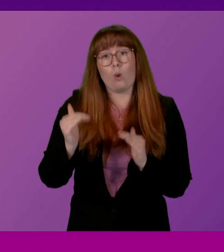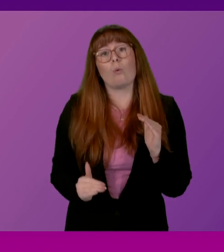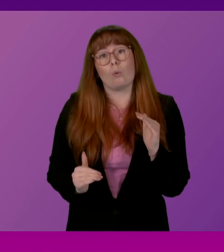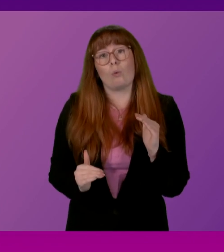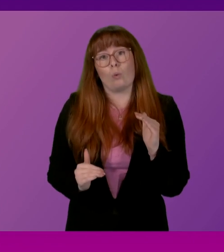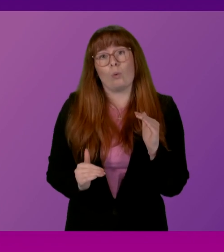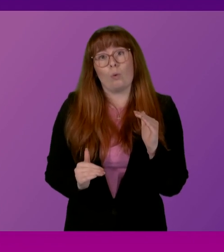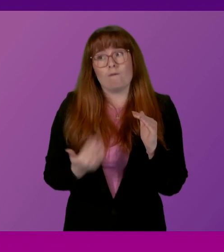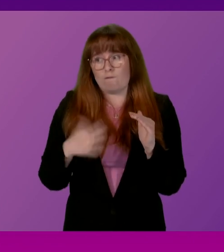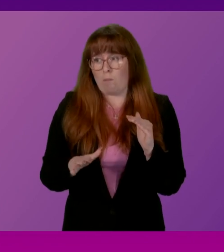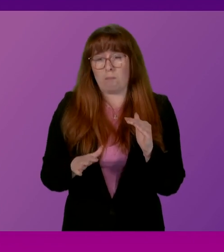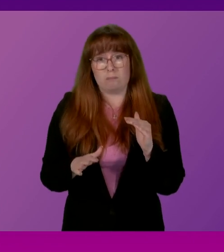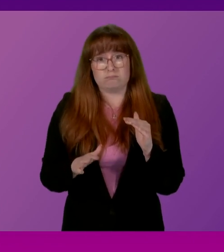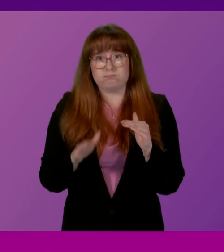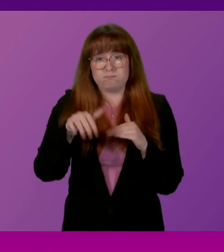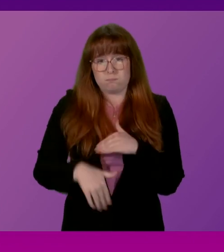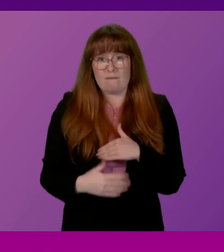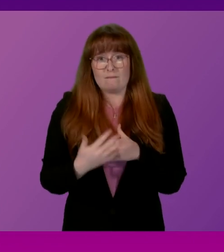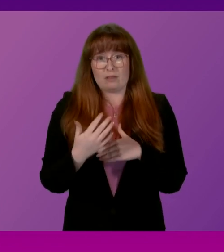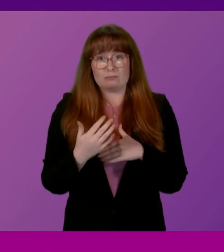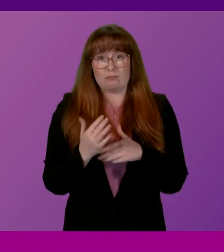in almost half a century— Members.